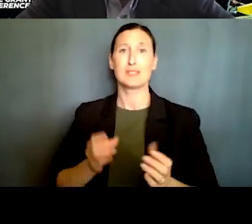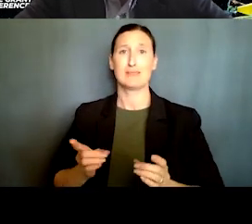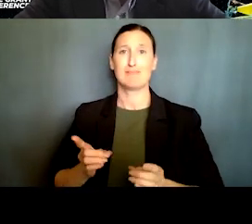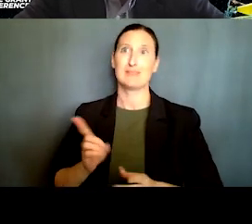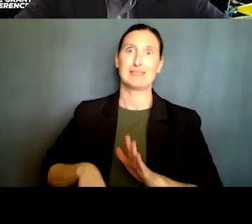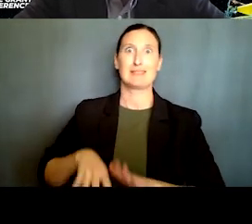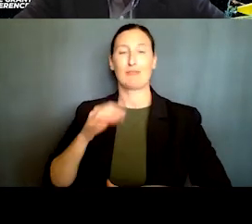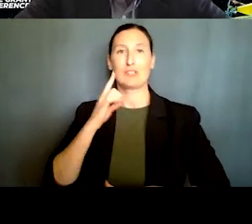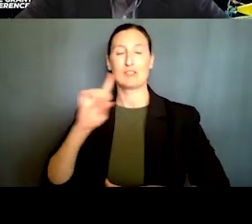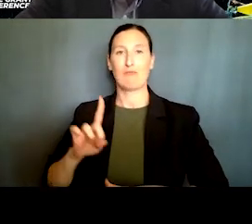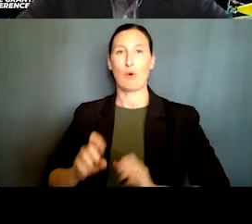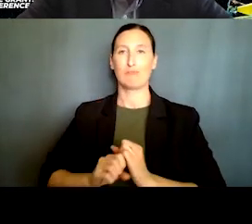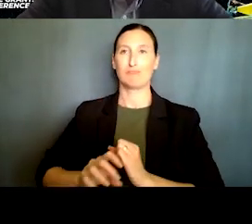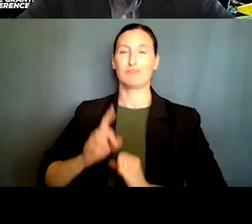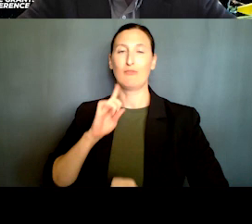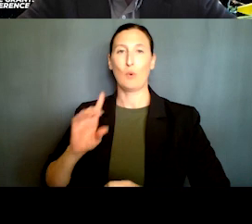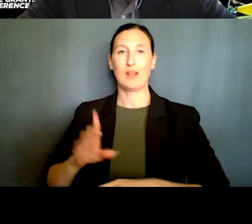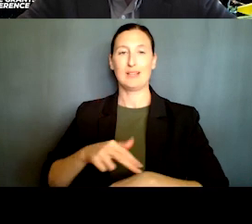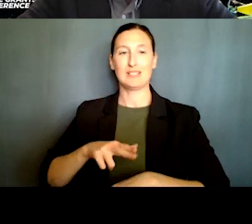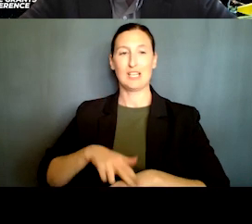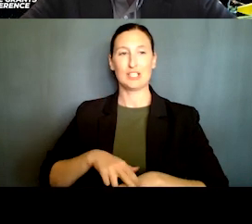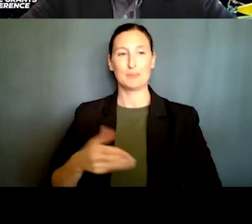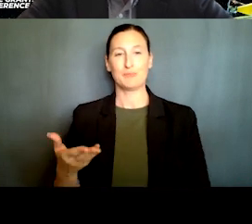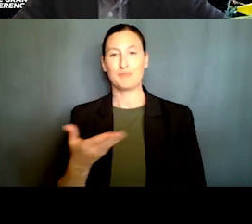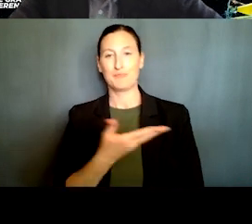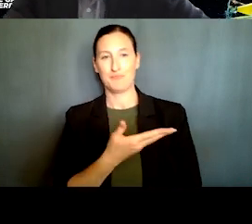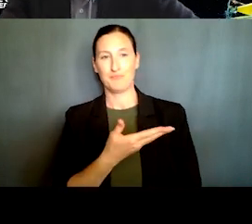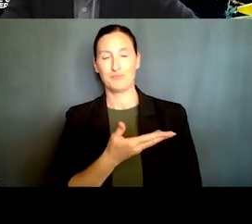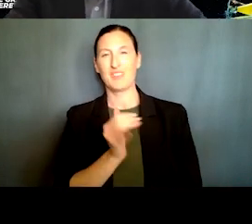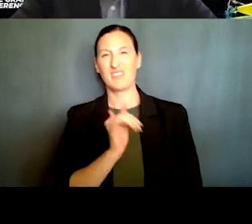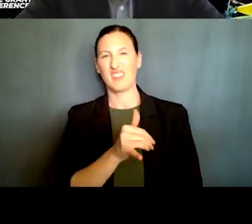If you see in the NSF mission statement, this is pretty close and most admission statements copy that.